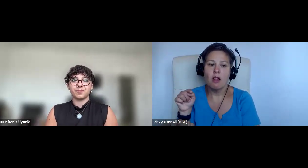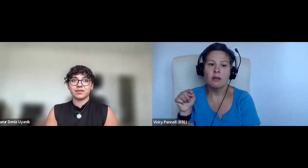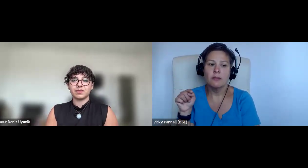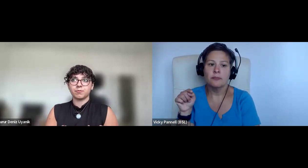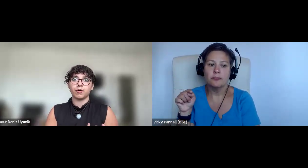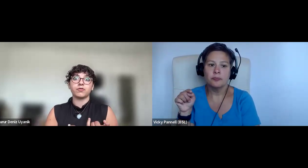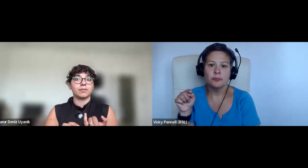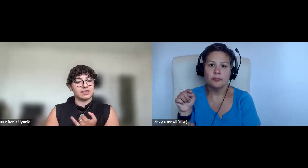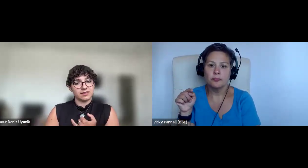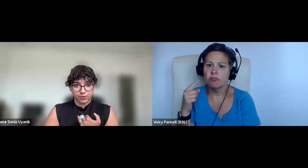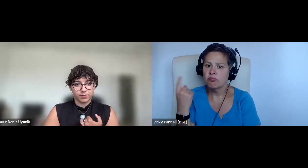like me as well. And